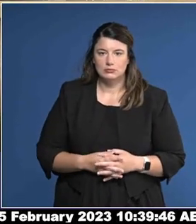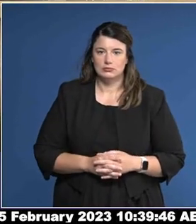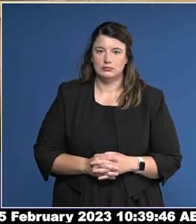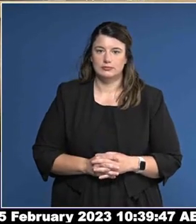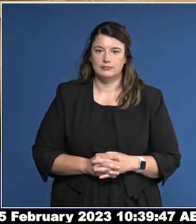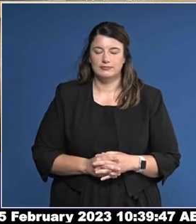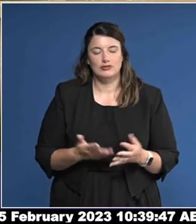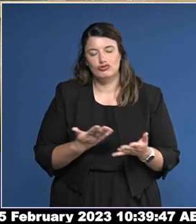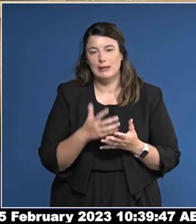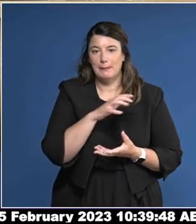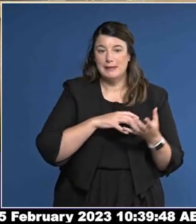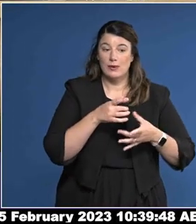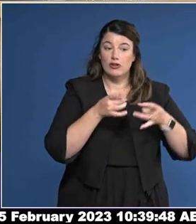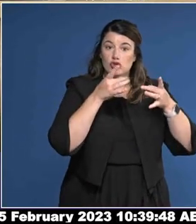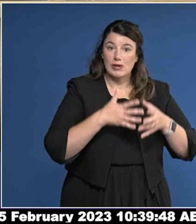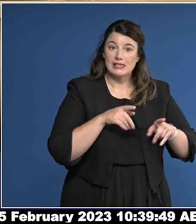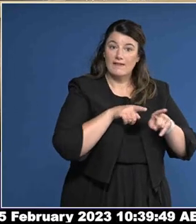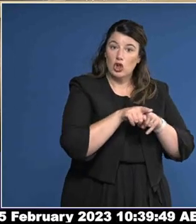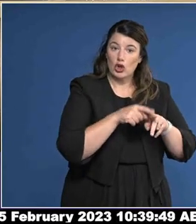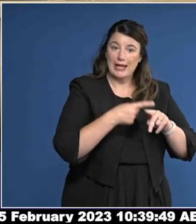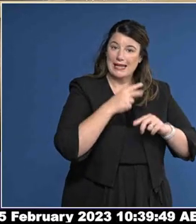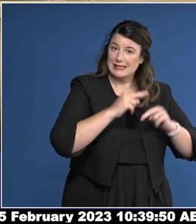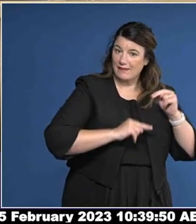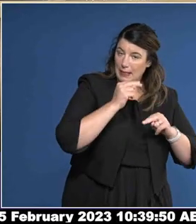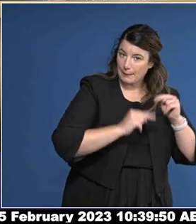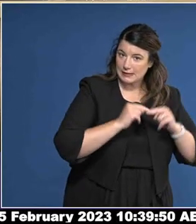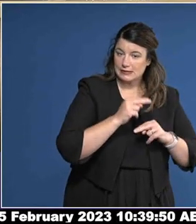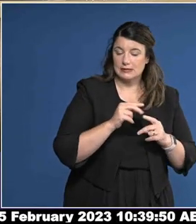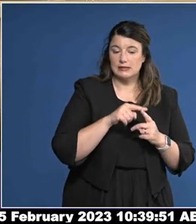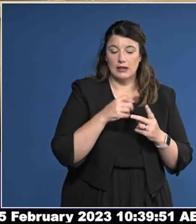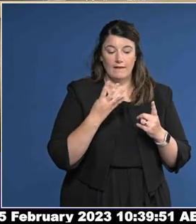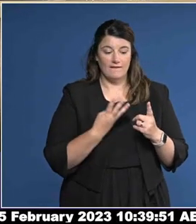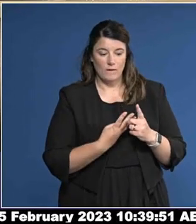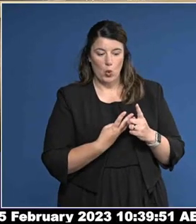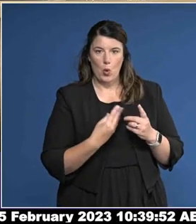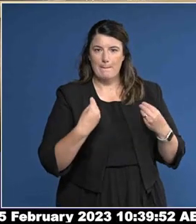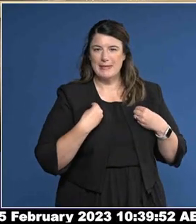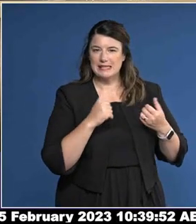So we have a director of learning and development. We have four learning and development business partners that sit underneath her,